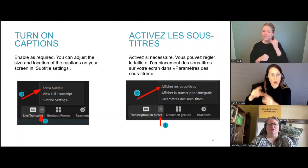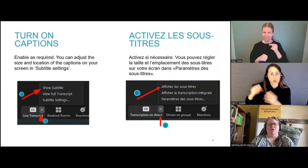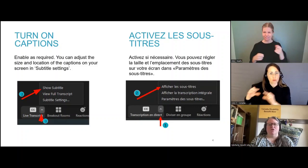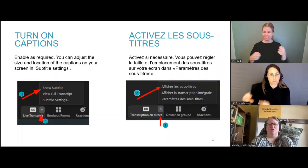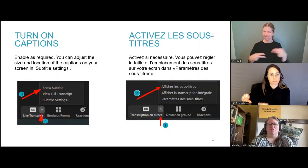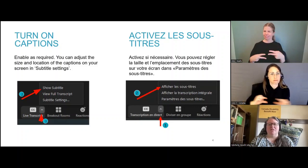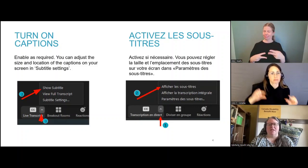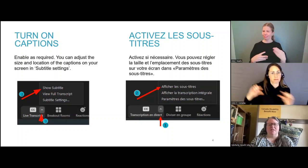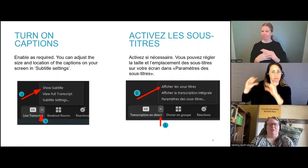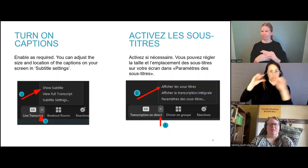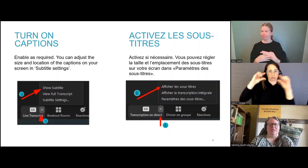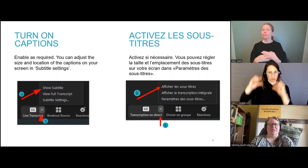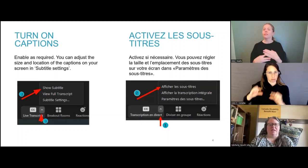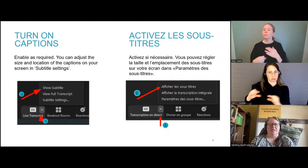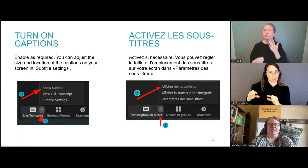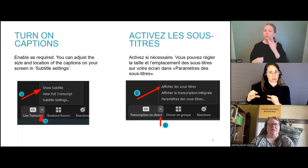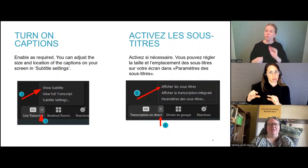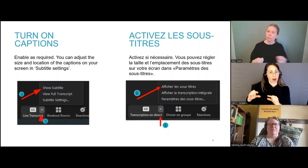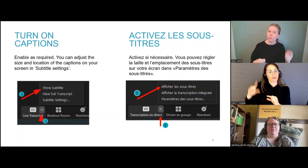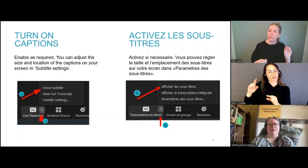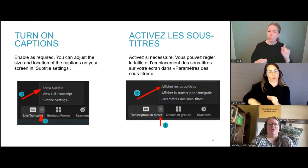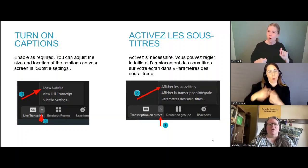ZOOM ACCESSIBILITY SETTINGS.